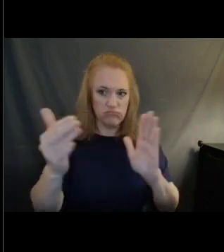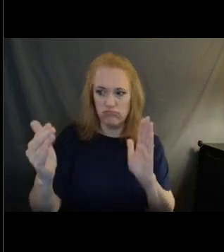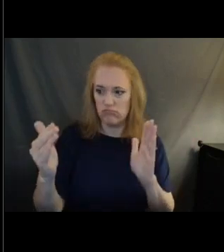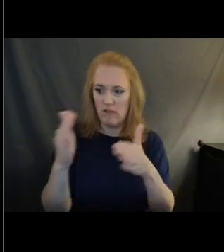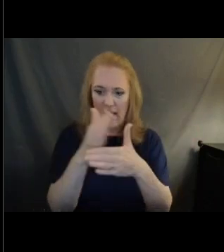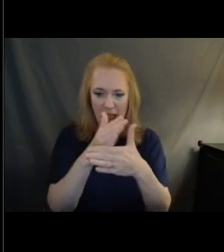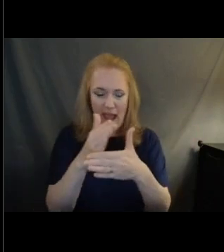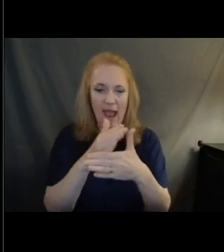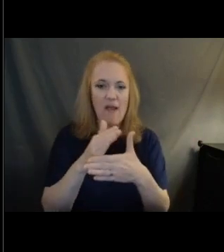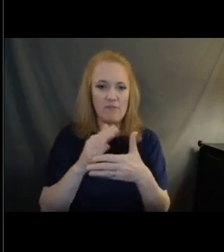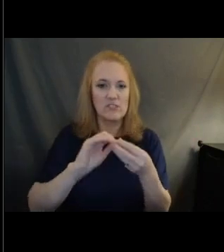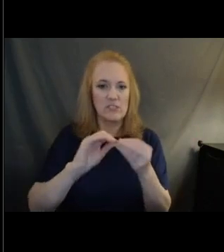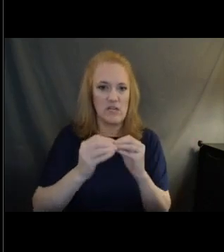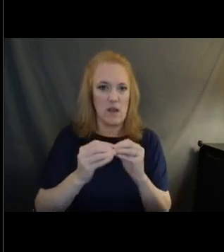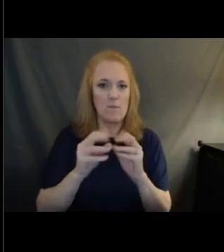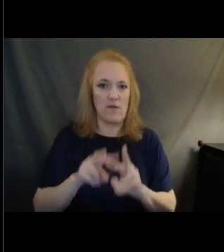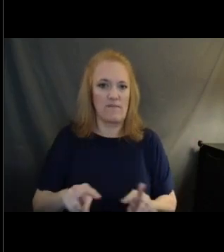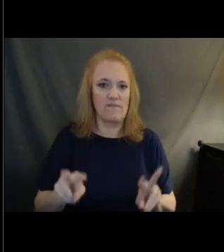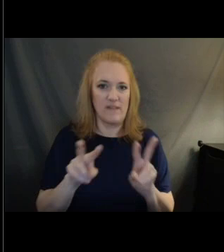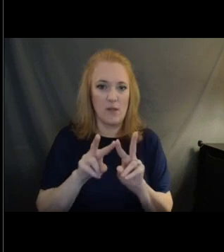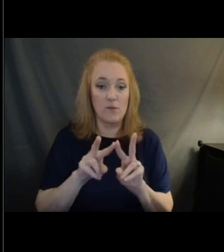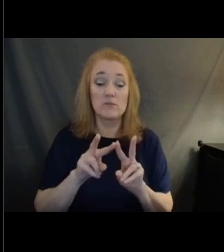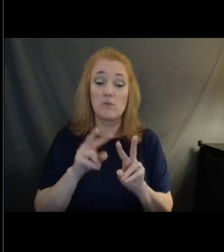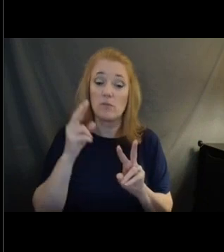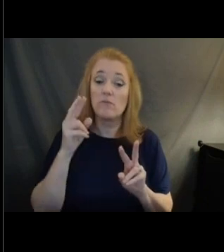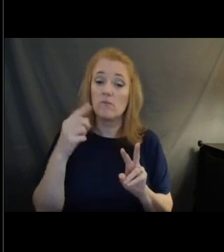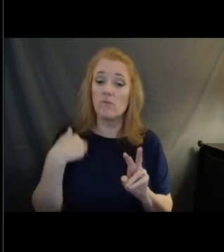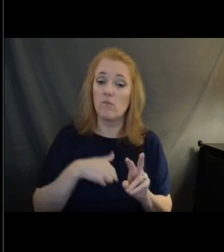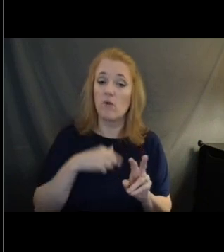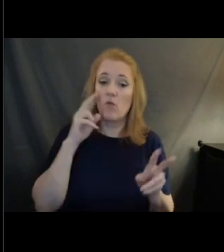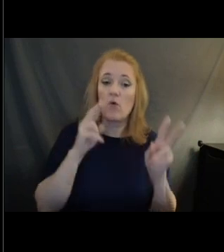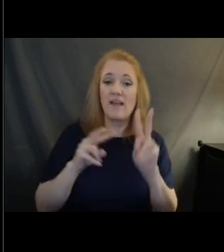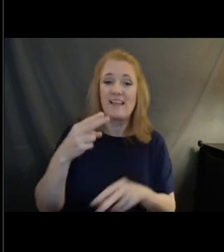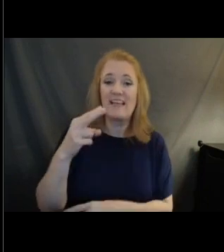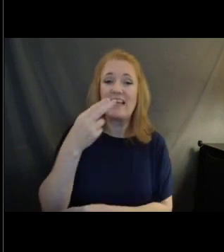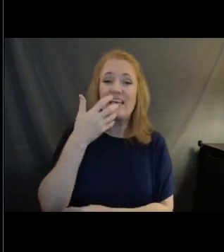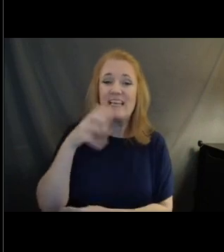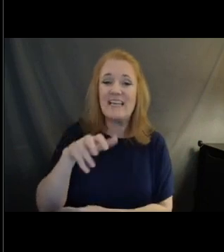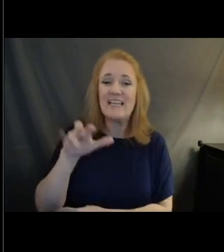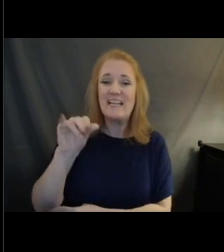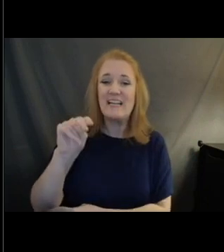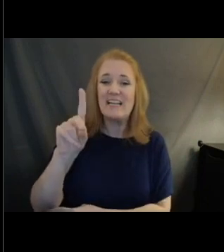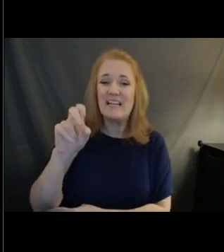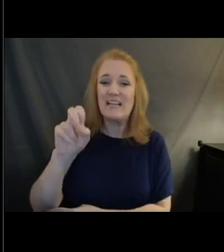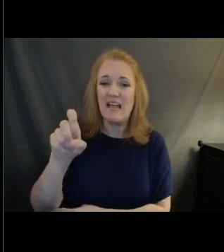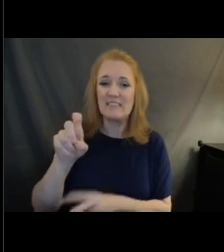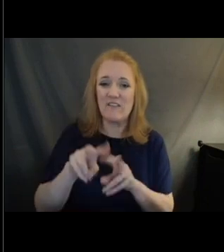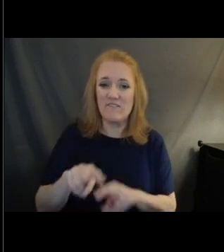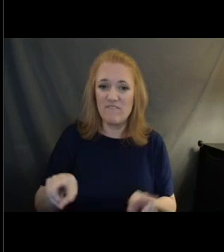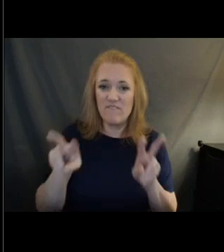or essentially worst case scenario, heat index for the coming week or you can look at various